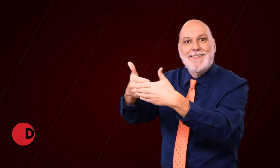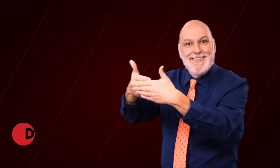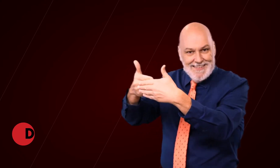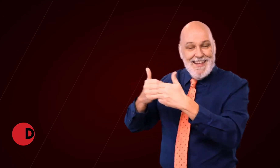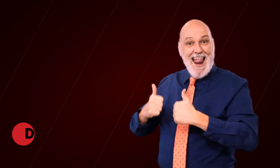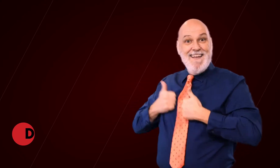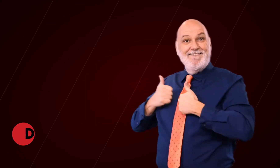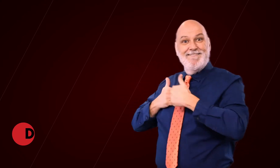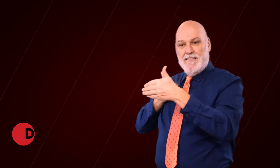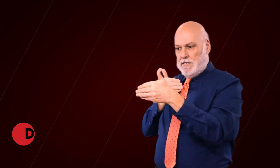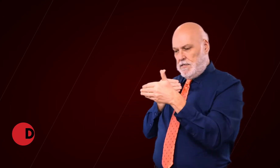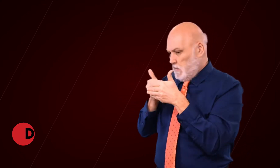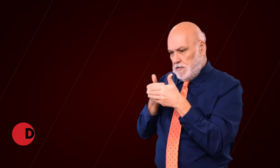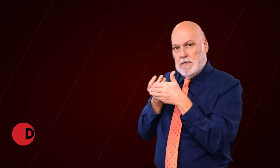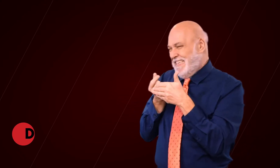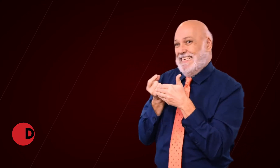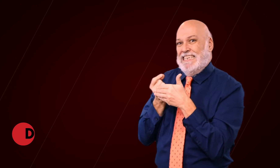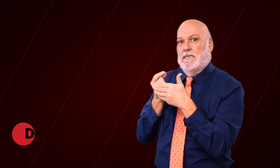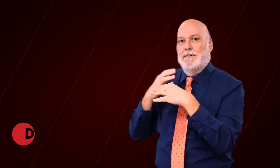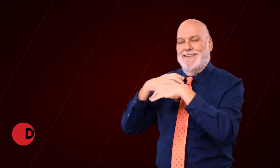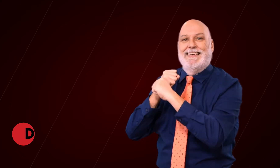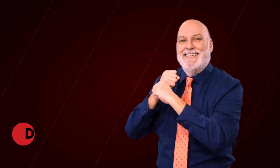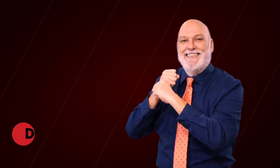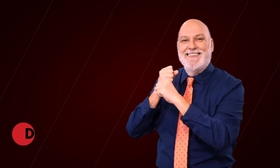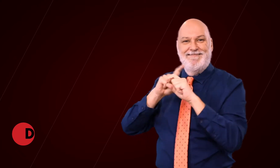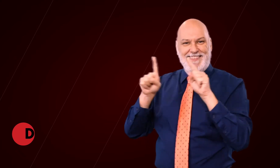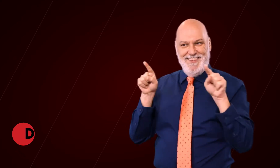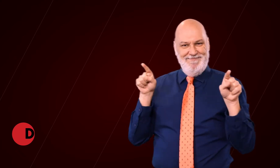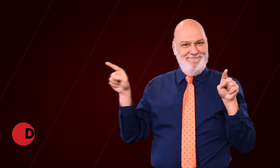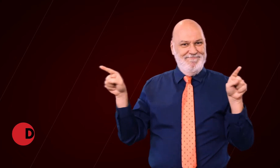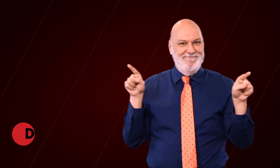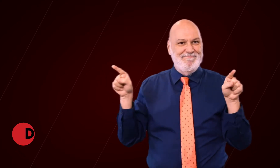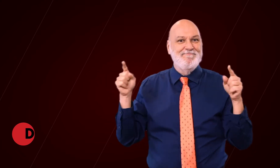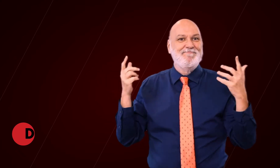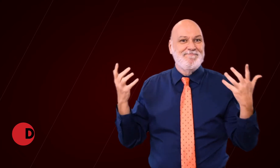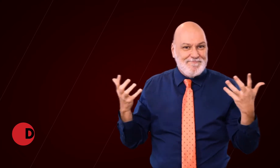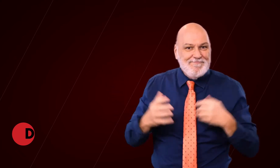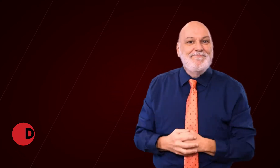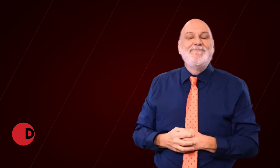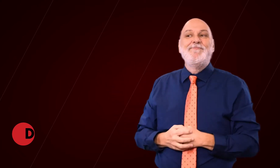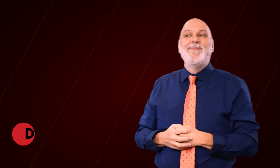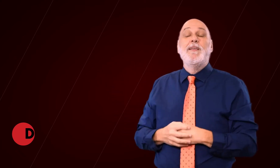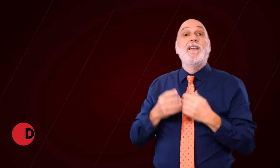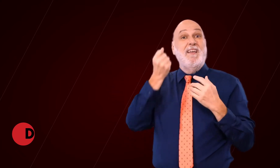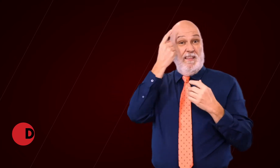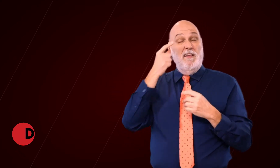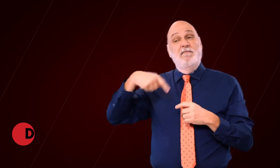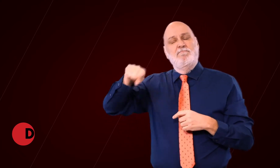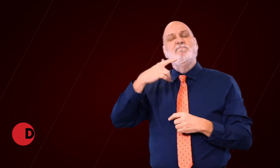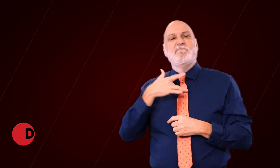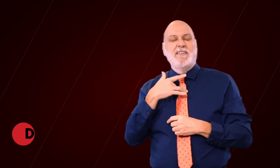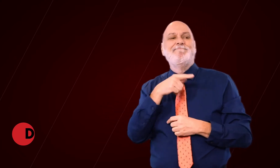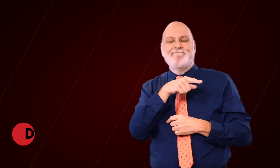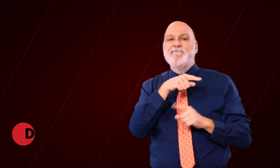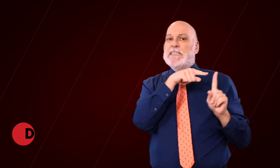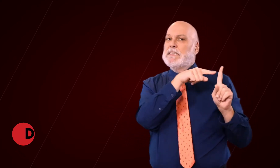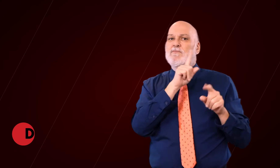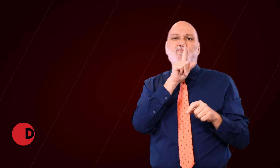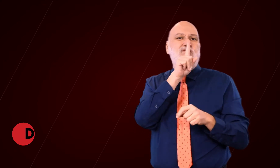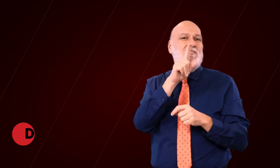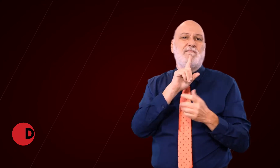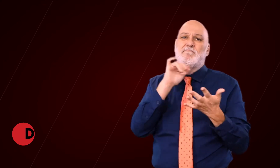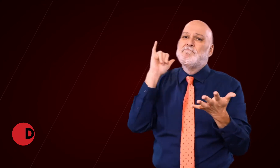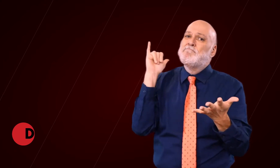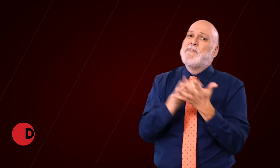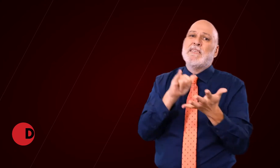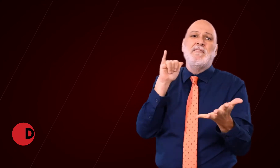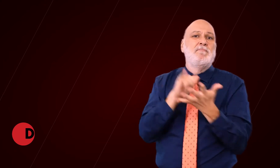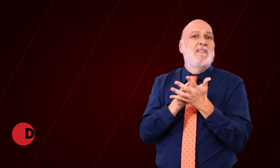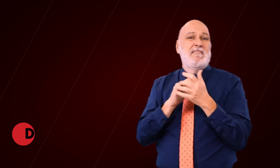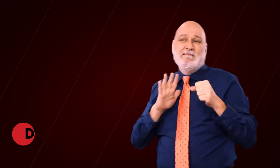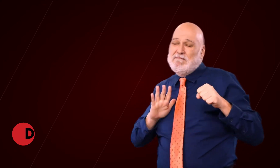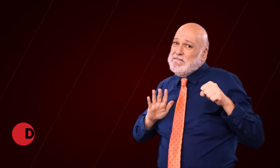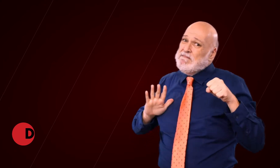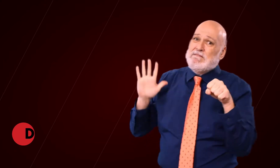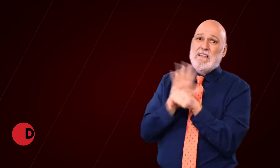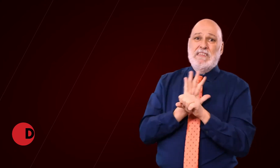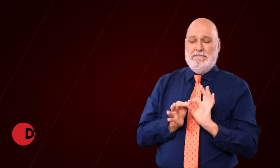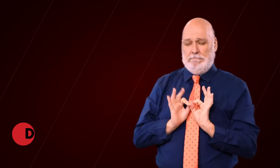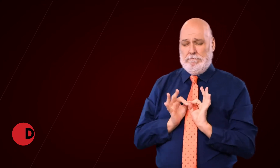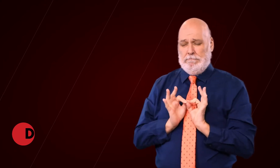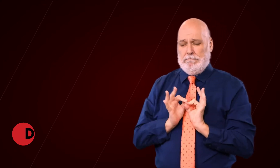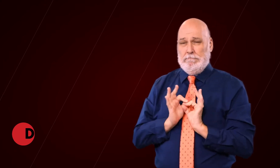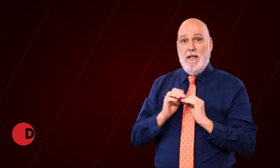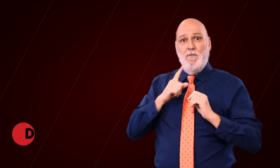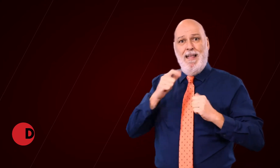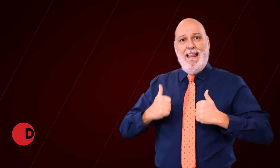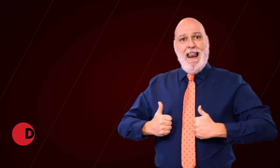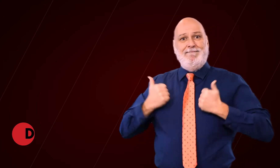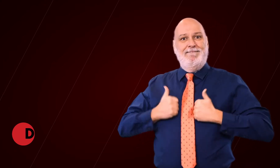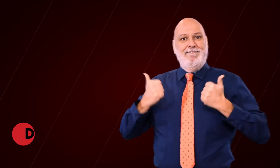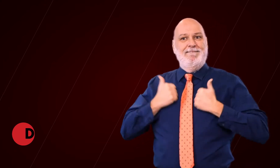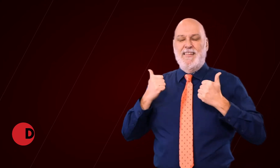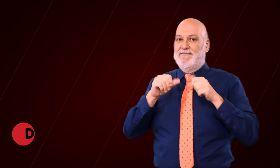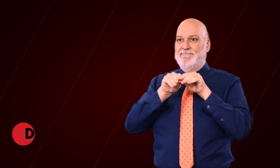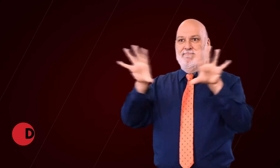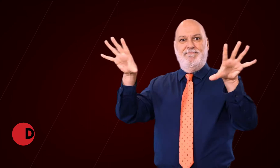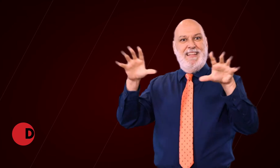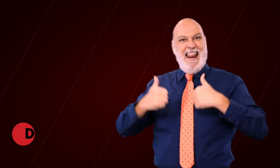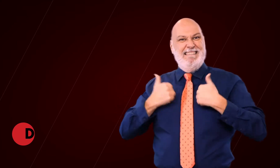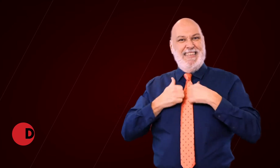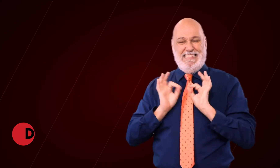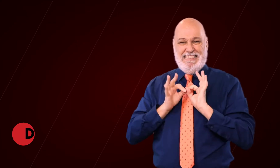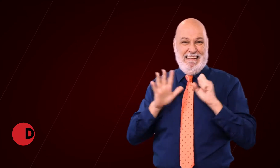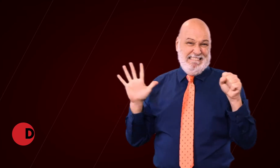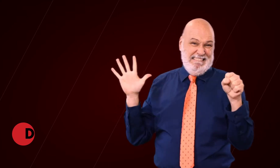which is not always possible in live broadcast settings.